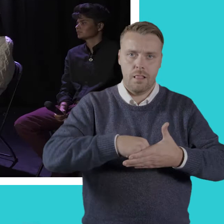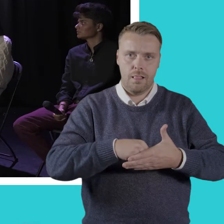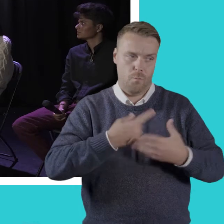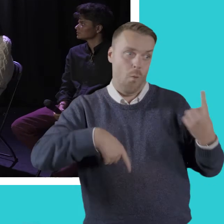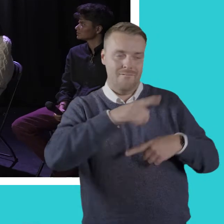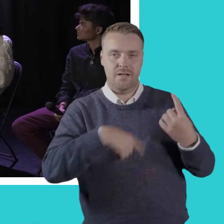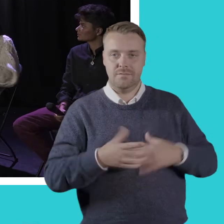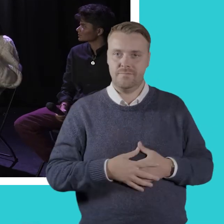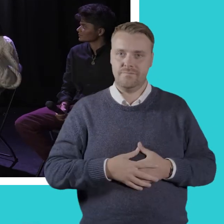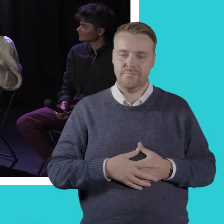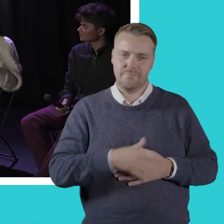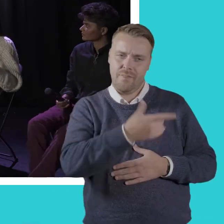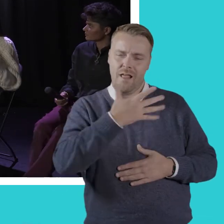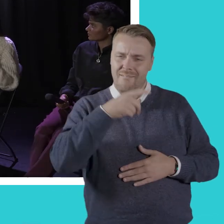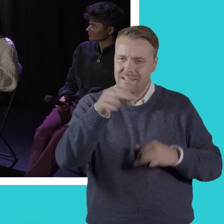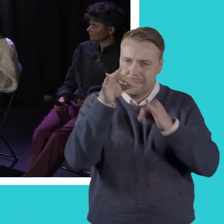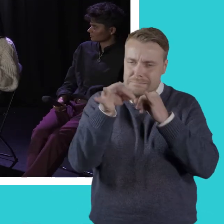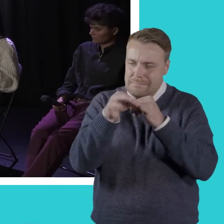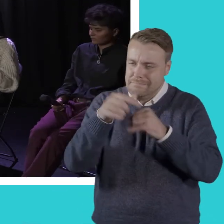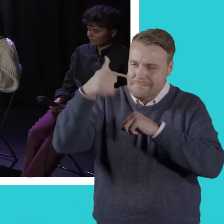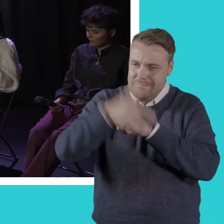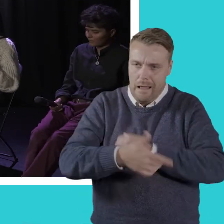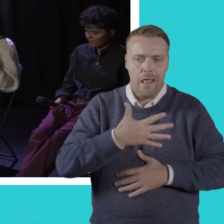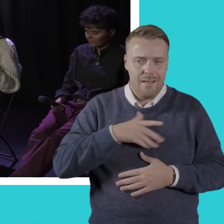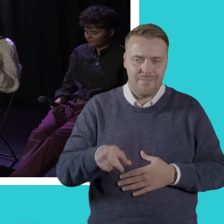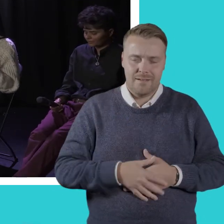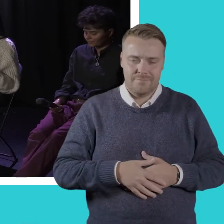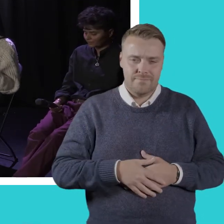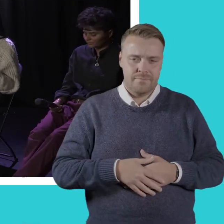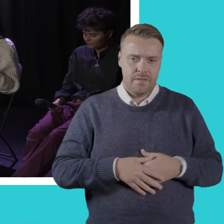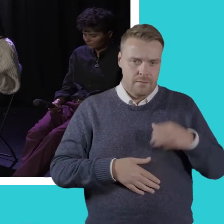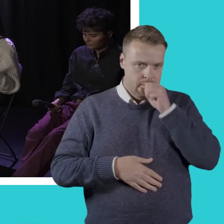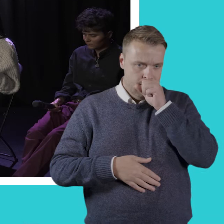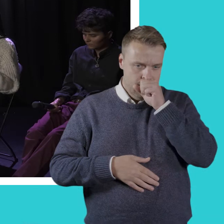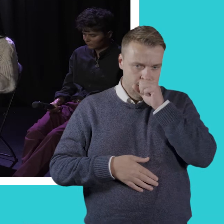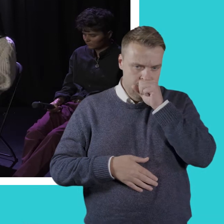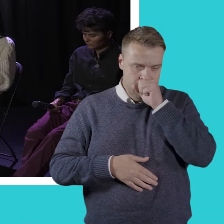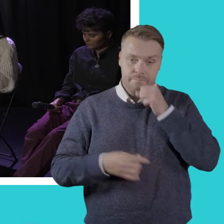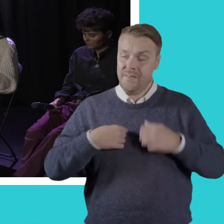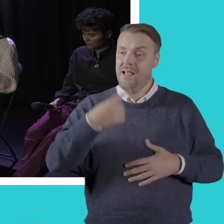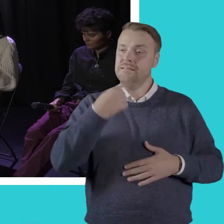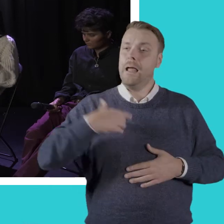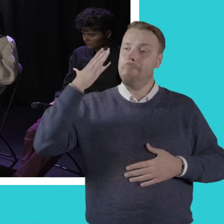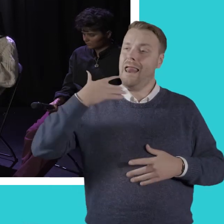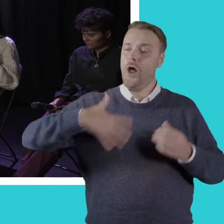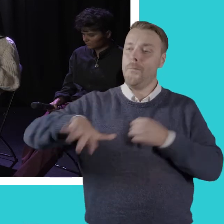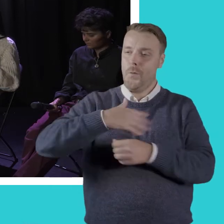I love that specificity and I feel that that's definitely something I'm going to adopt. Because I think I find myself saying the black community but you're completely right there are multiple